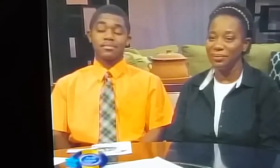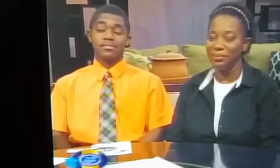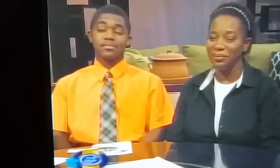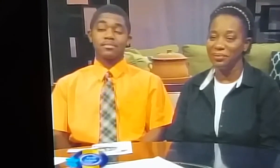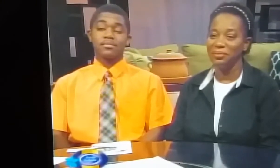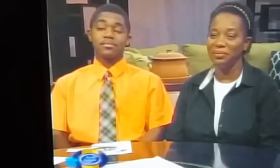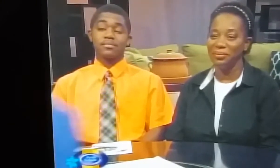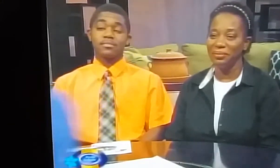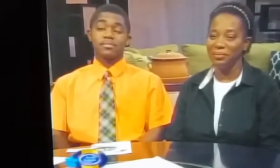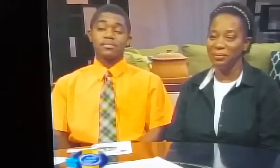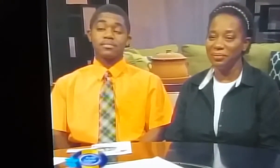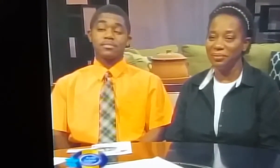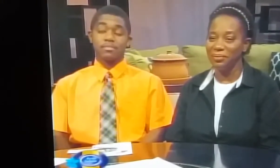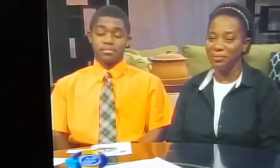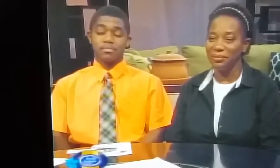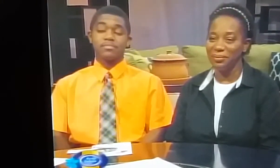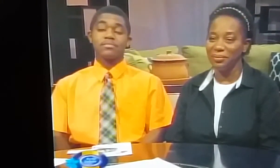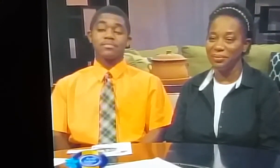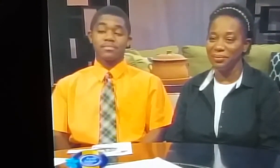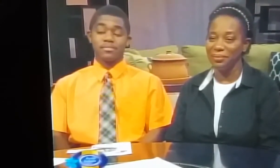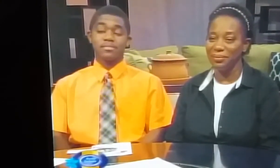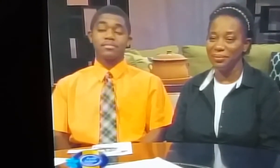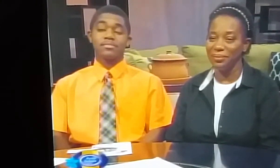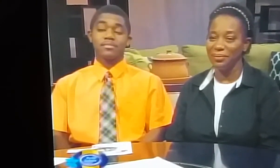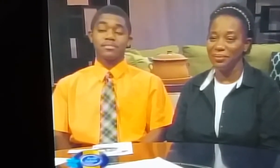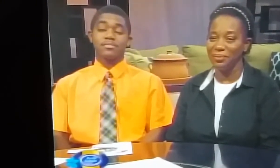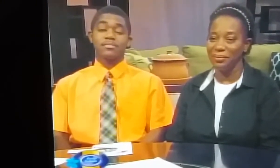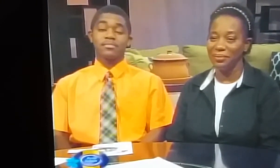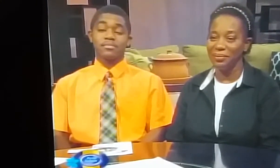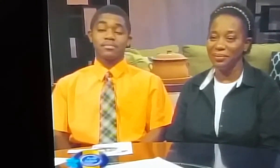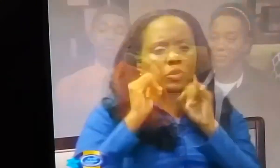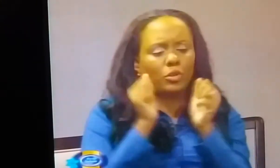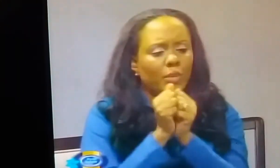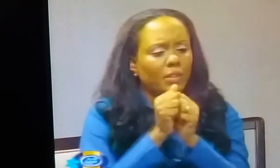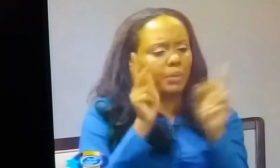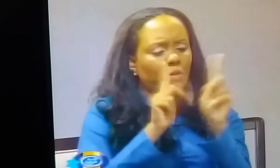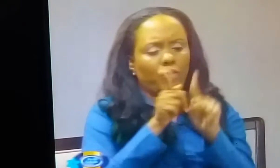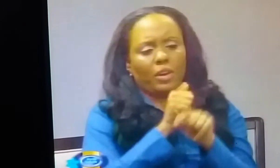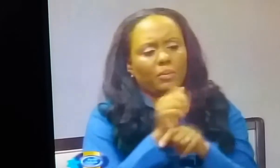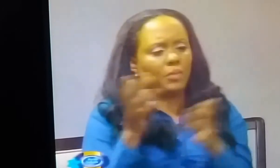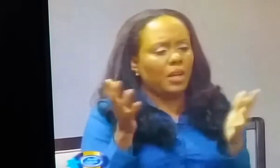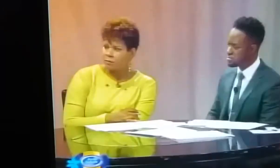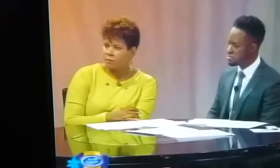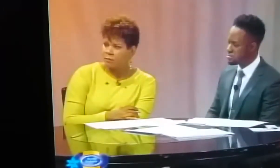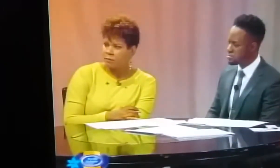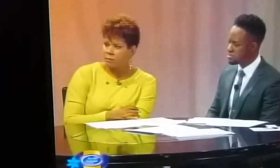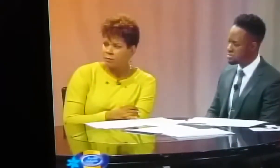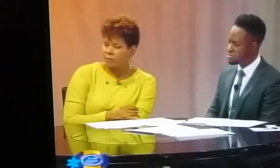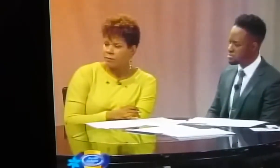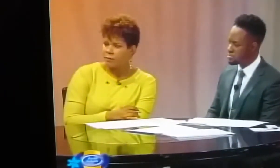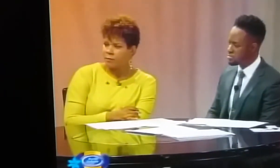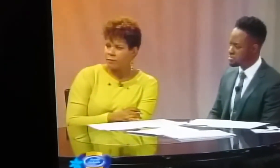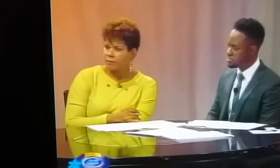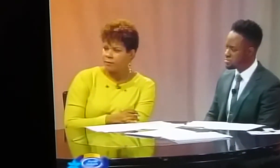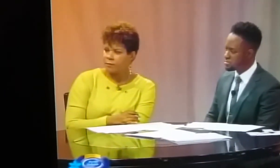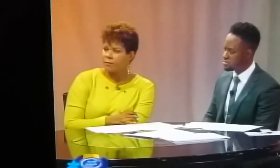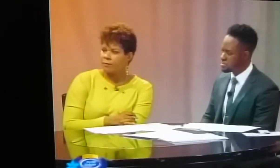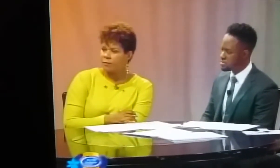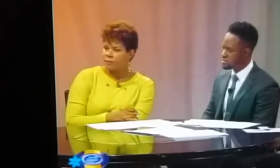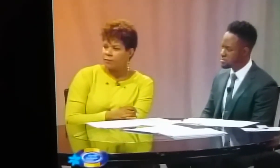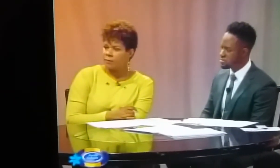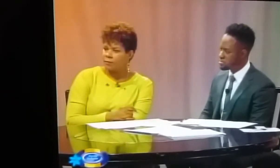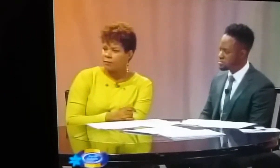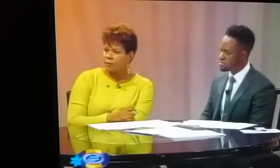and we're often intervene people live interviews with people from different places because the